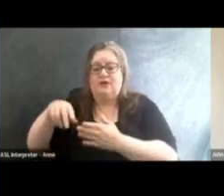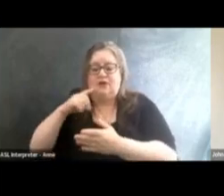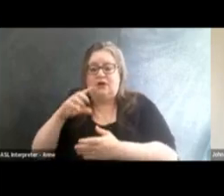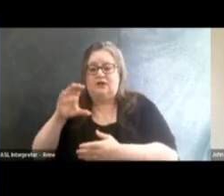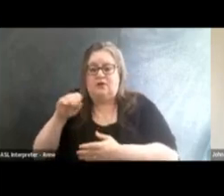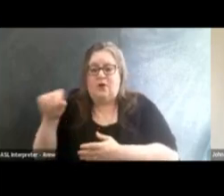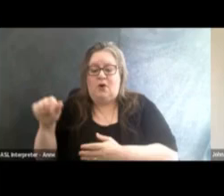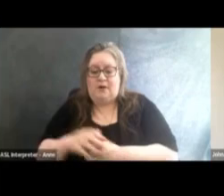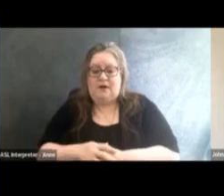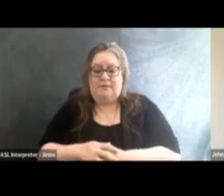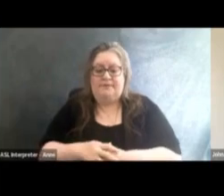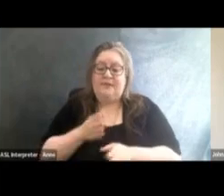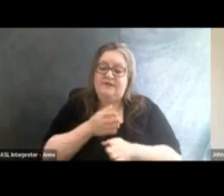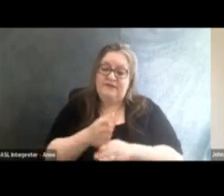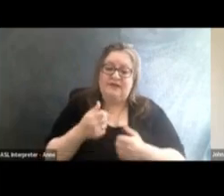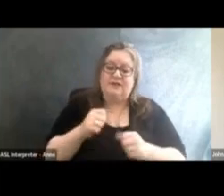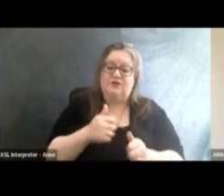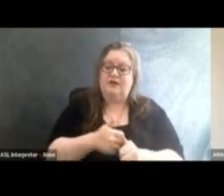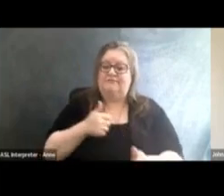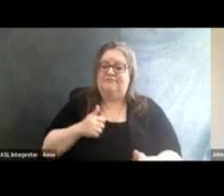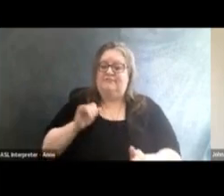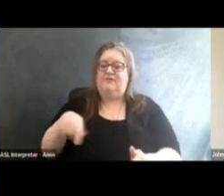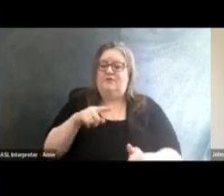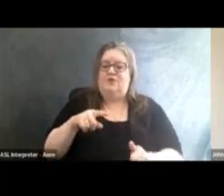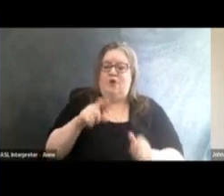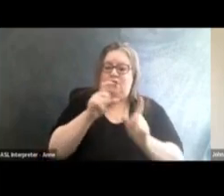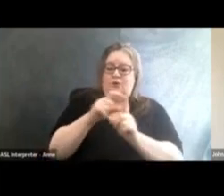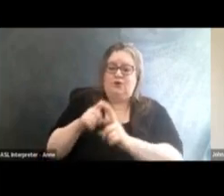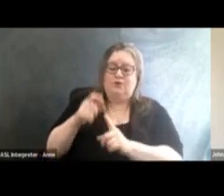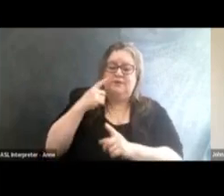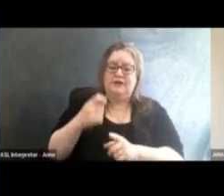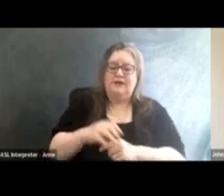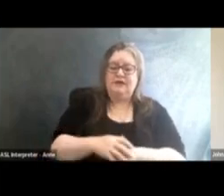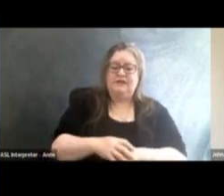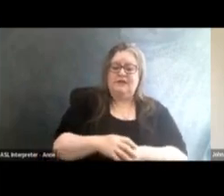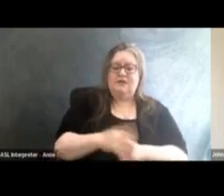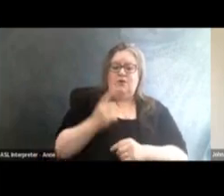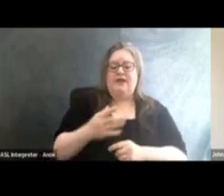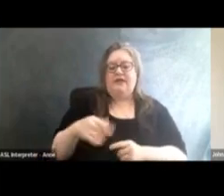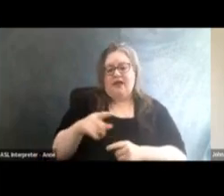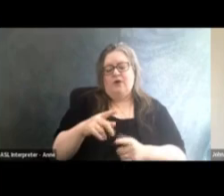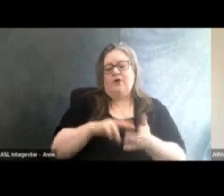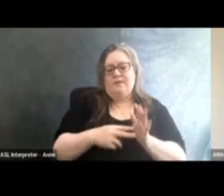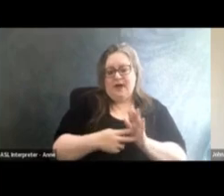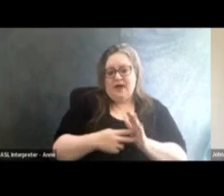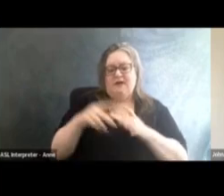trying to move away from these terms, because for one thing, that while they were meant to describe the initial entry.